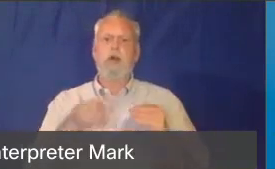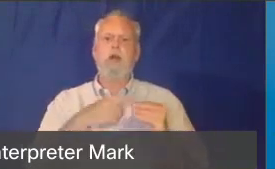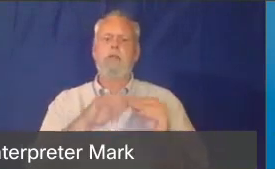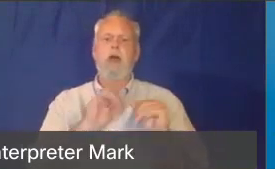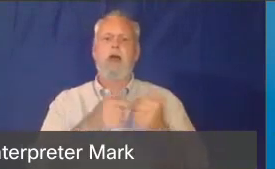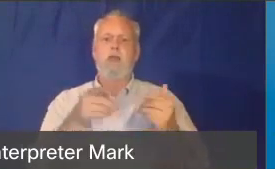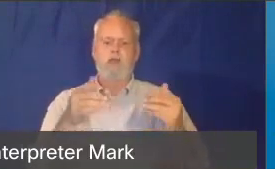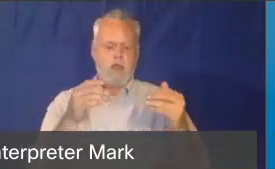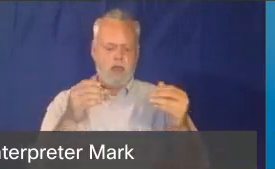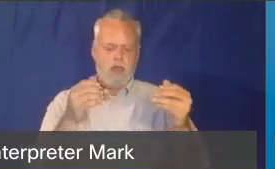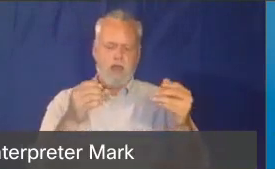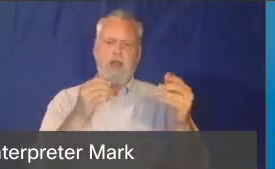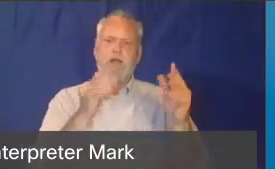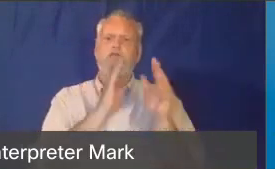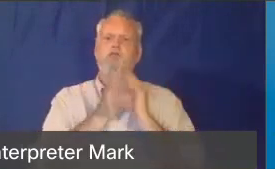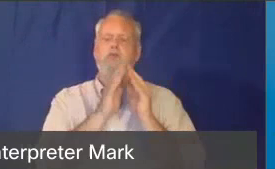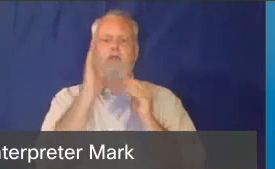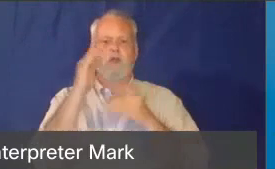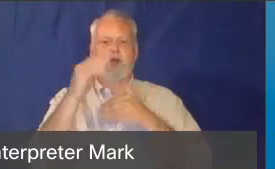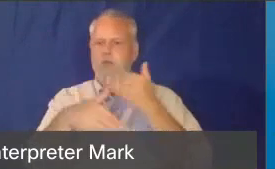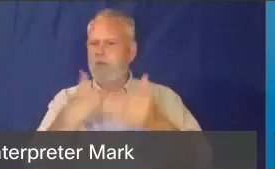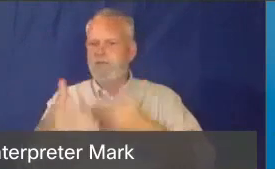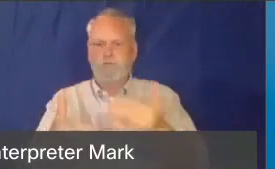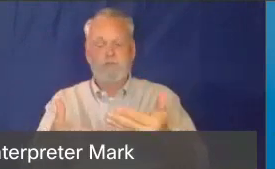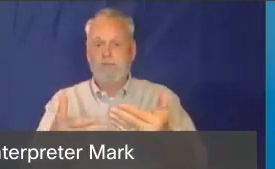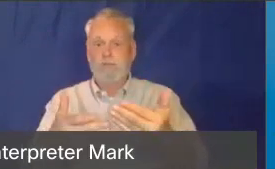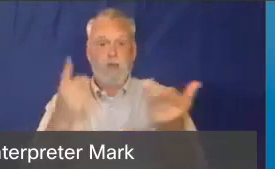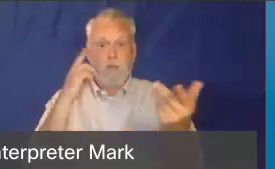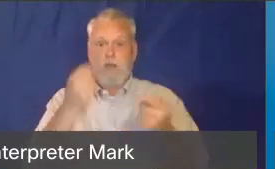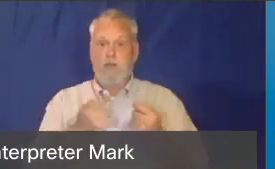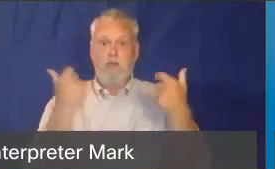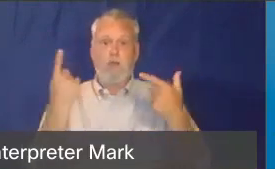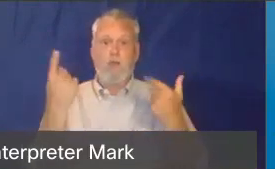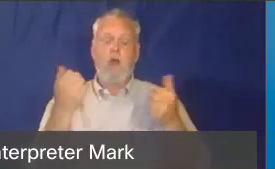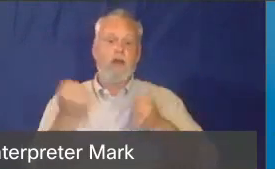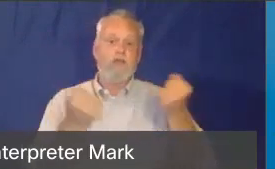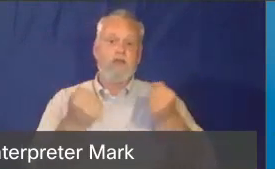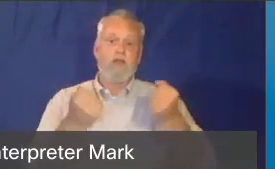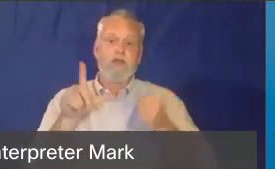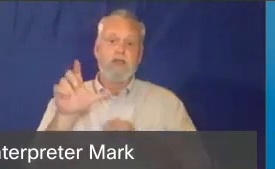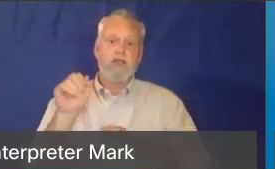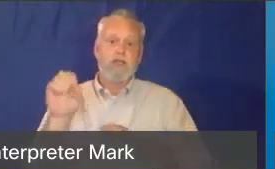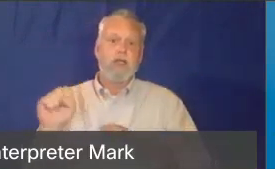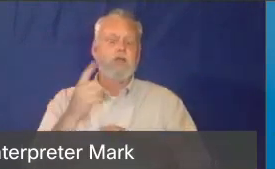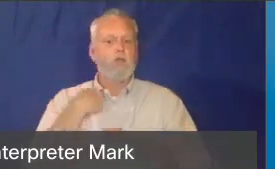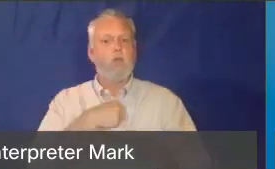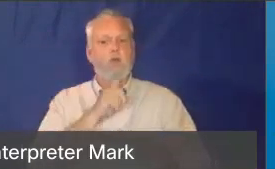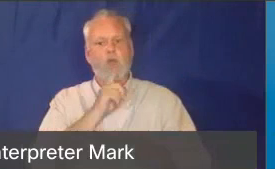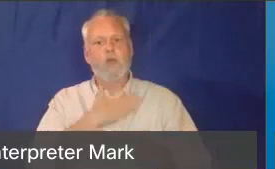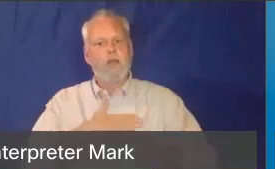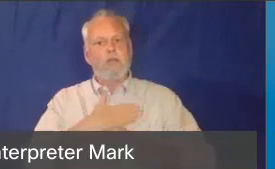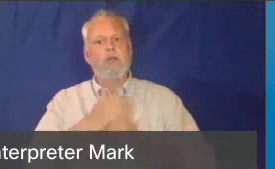Bicycle traffic would flow given that we eliminated 1 of the vehicle lanes, but we're very pleased with the results of that. So.